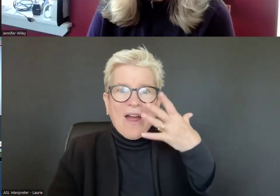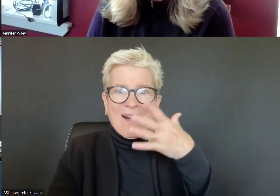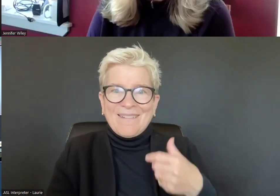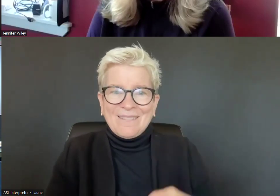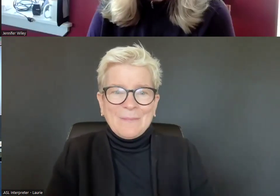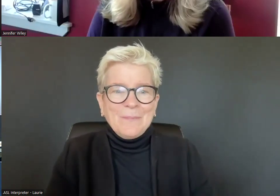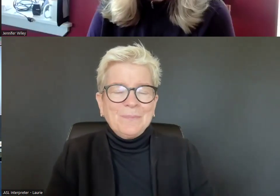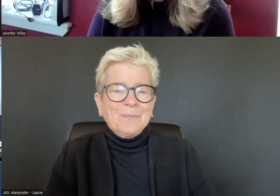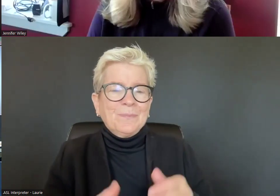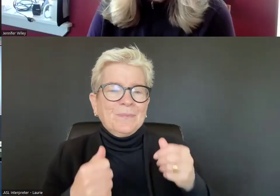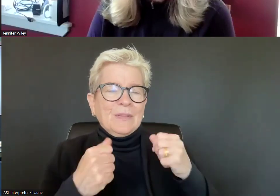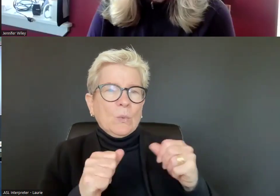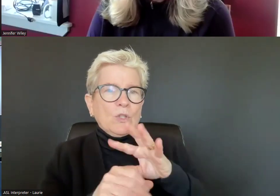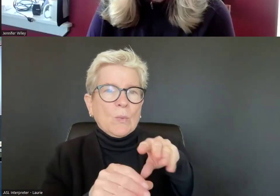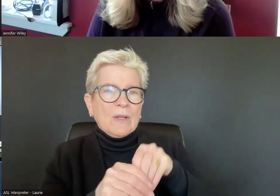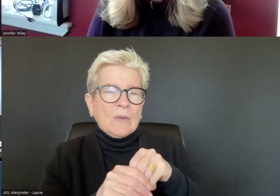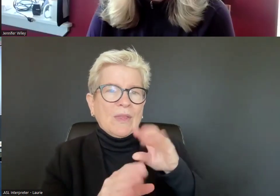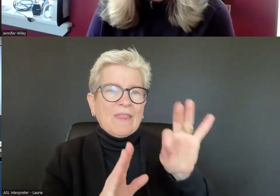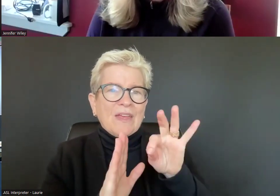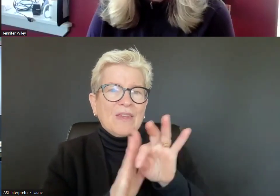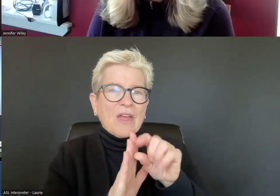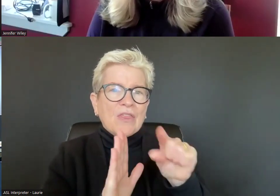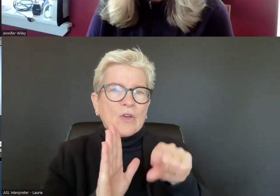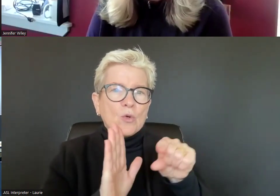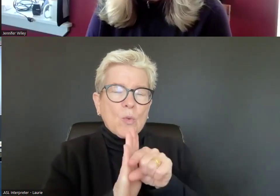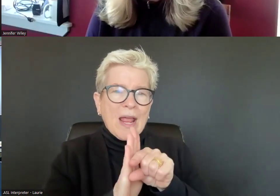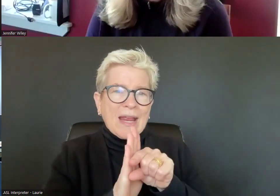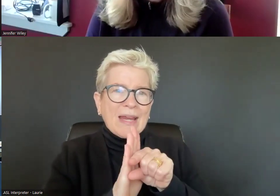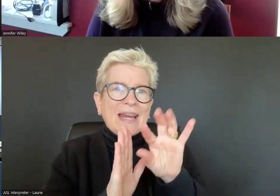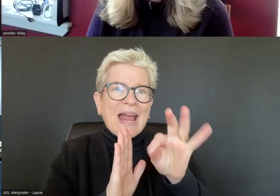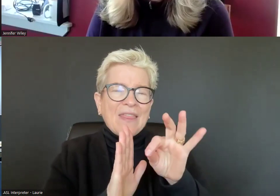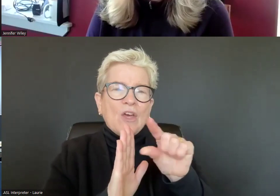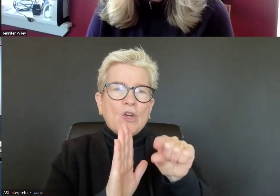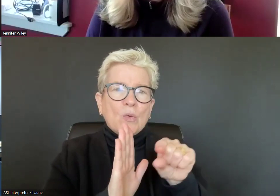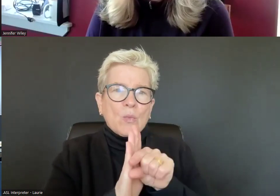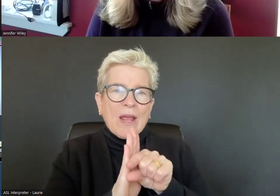to include the 9th grade advisors; we try to include the ninth grade success team,